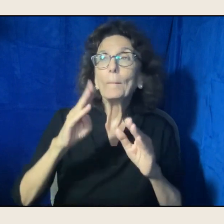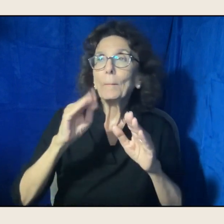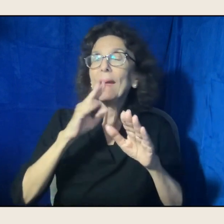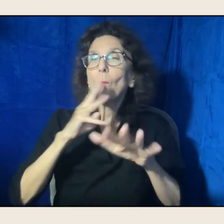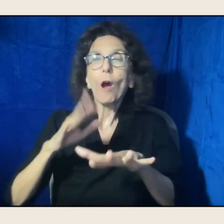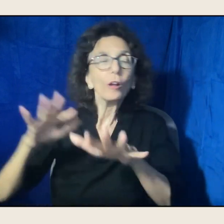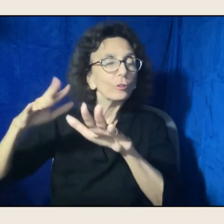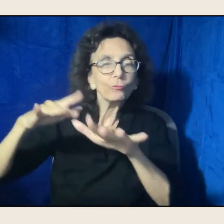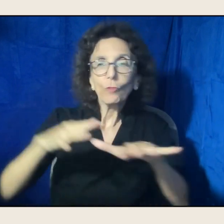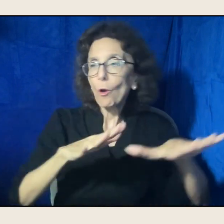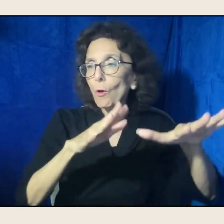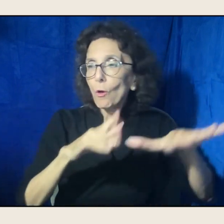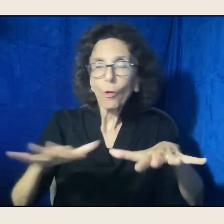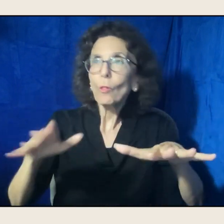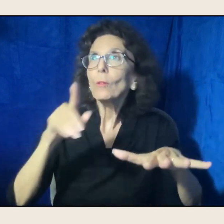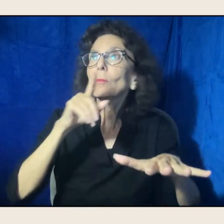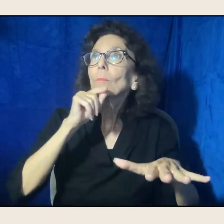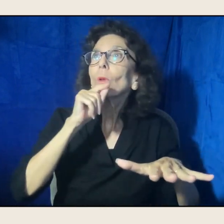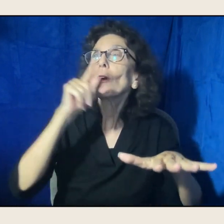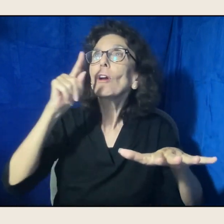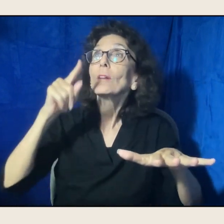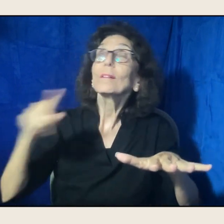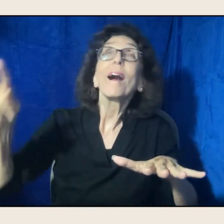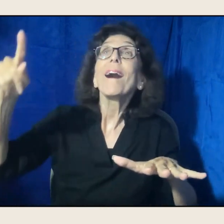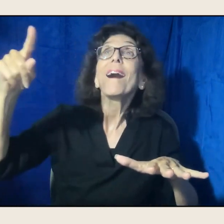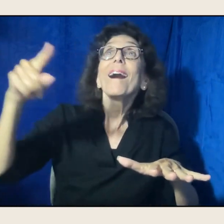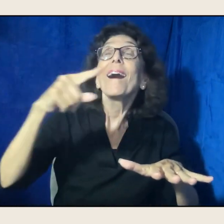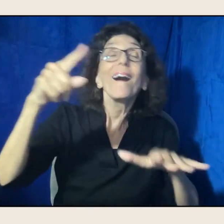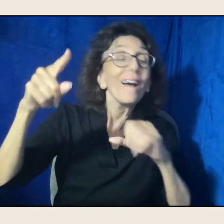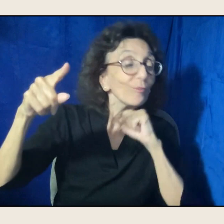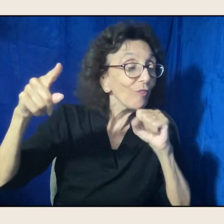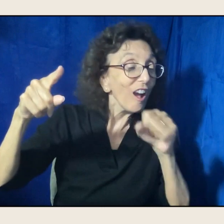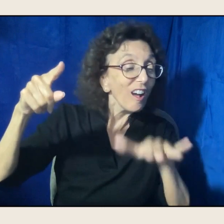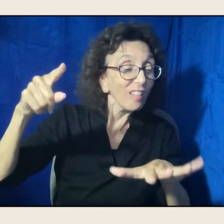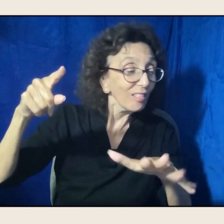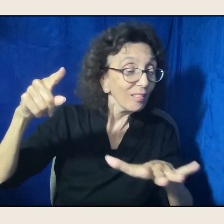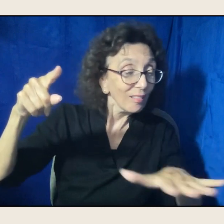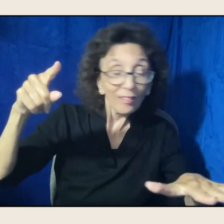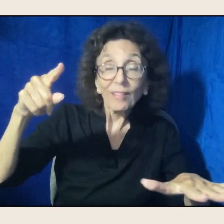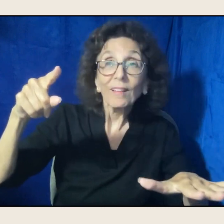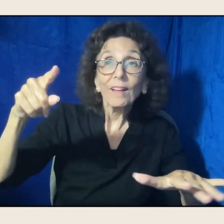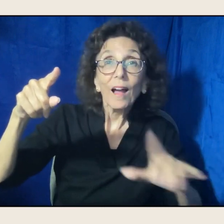Birds glide above broken rocks. I am not alone.